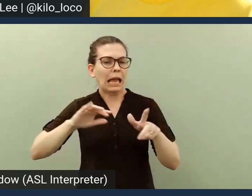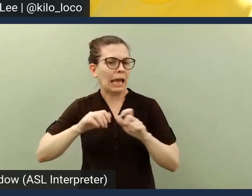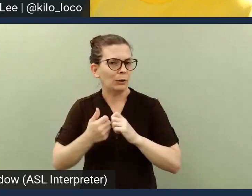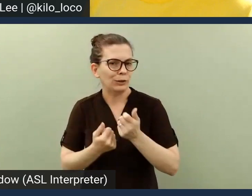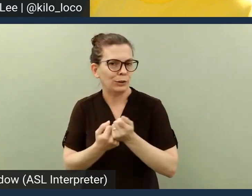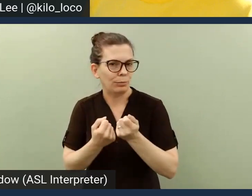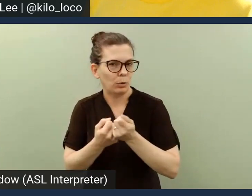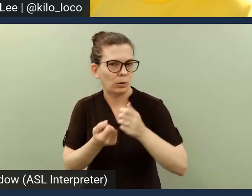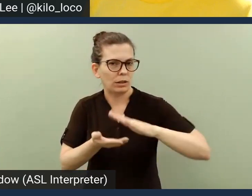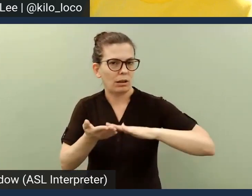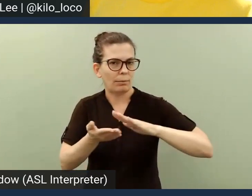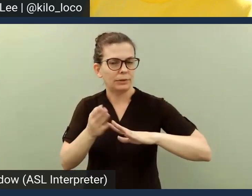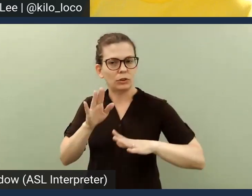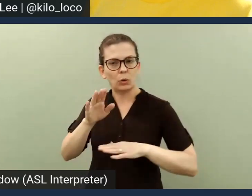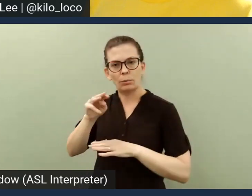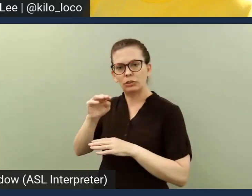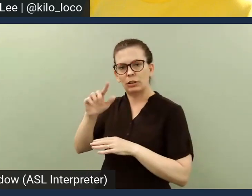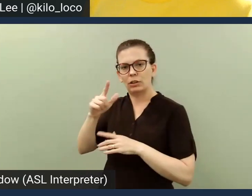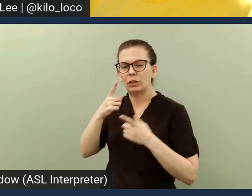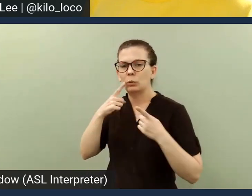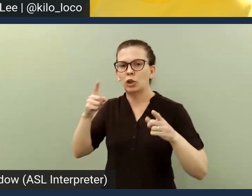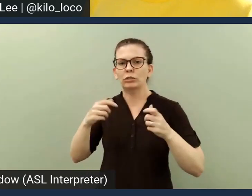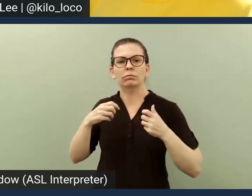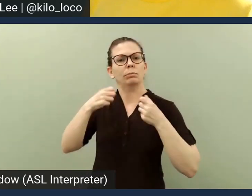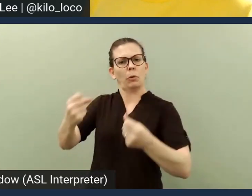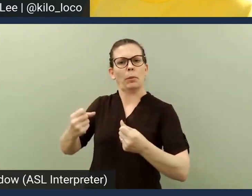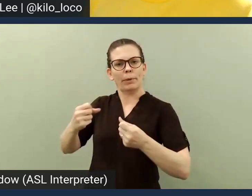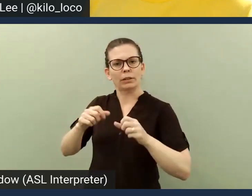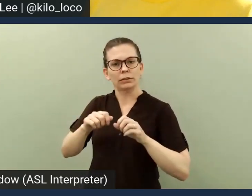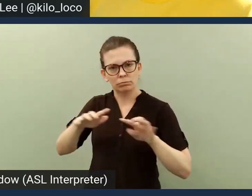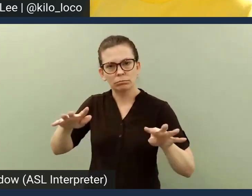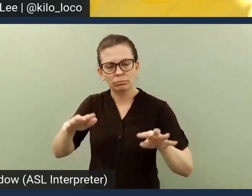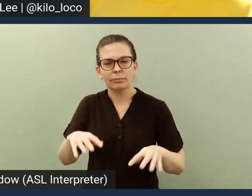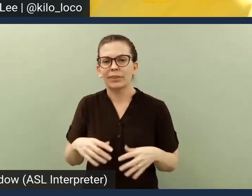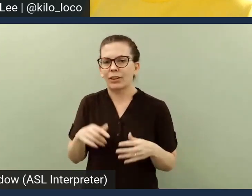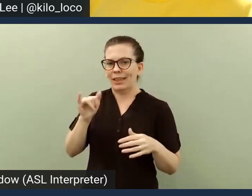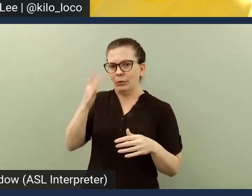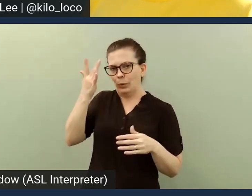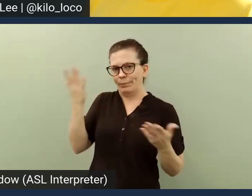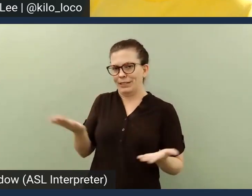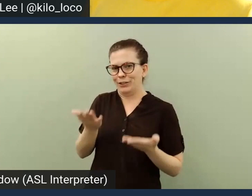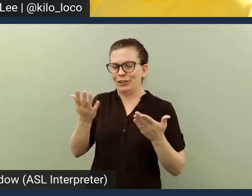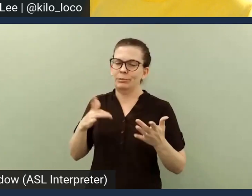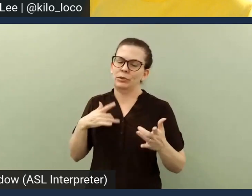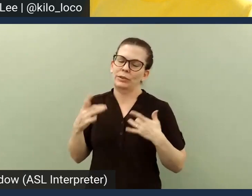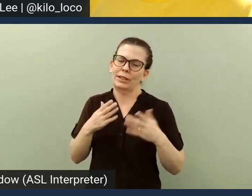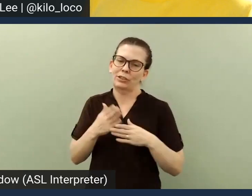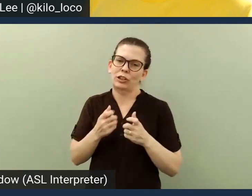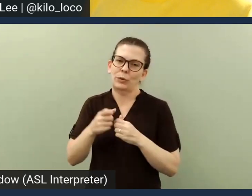so that your machine learning workflows are robust? So that's what I'm here to talk about today and excited to share that with you.